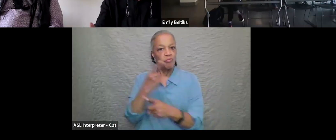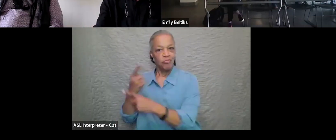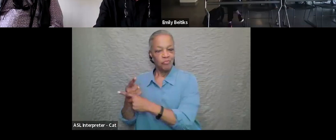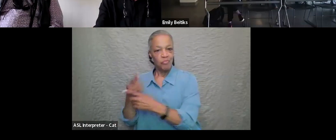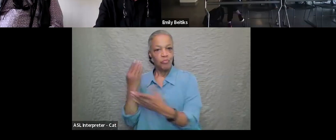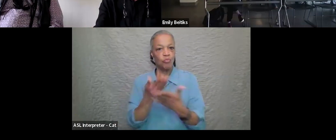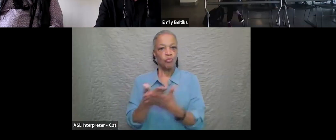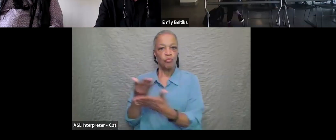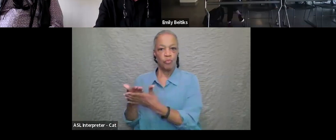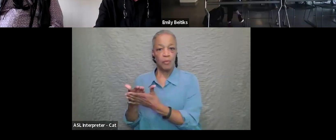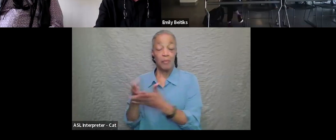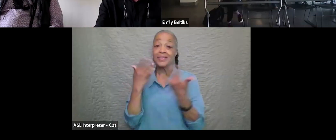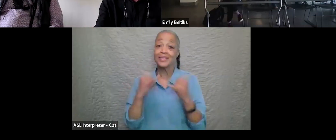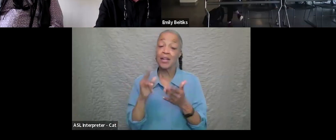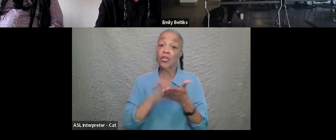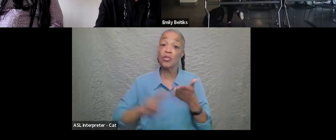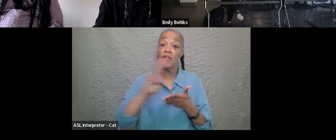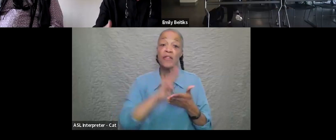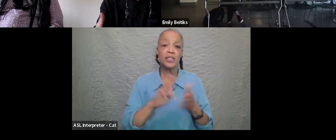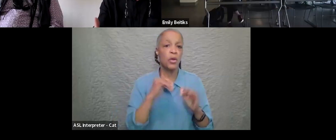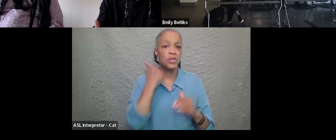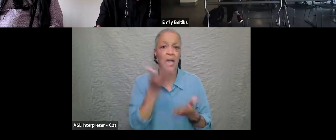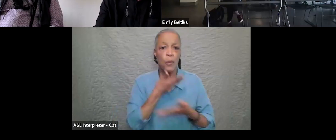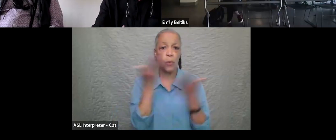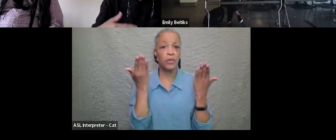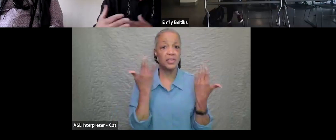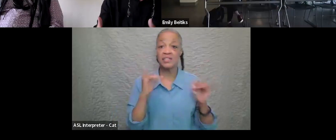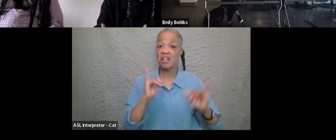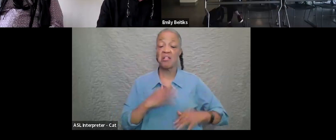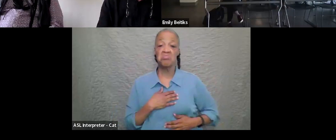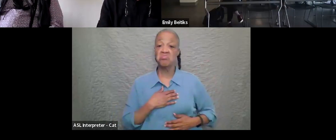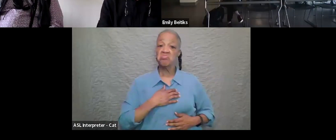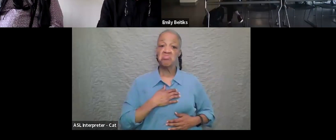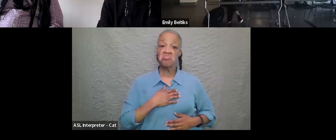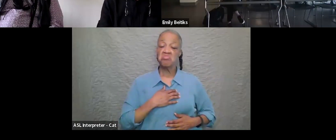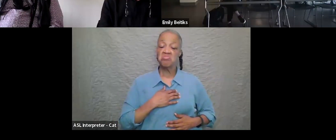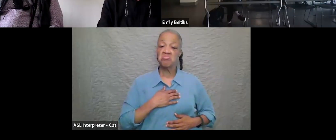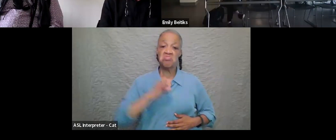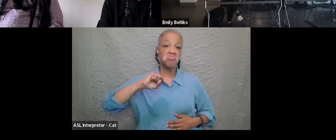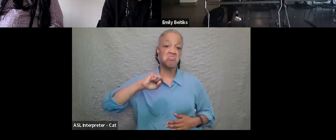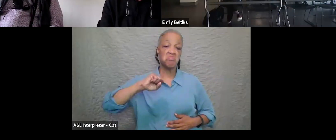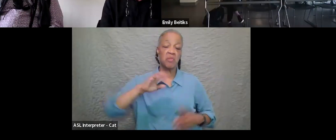But, still, the University wasn't shamed. They did the things that institutions usually do.